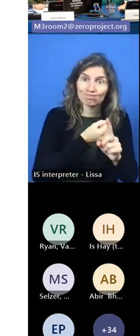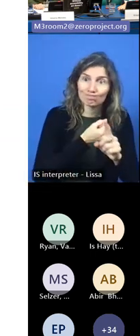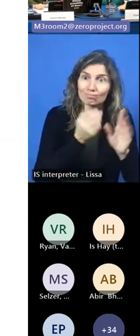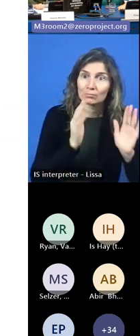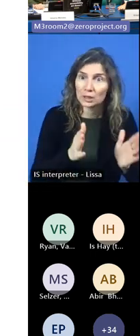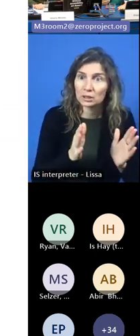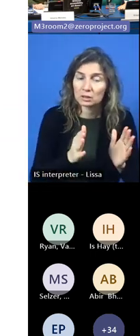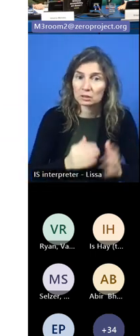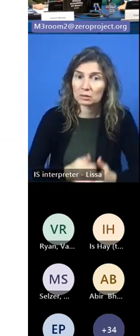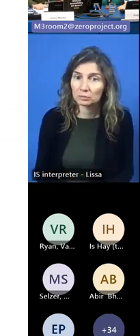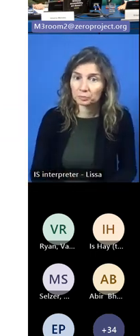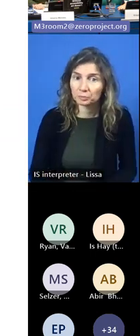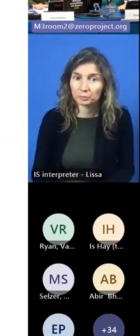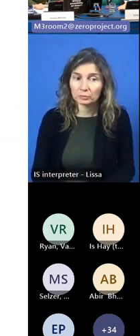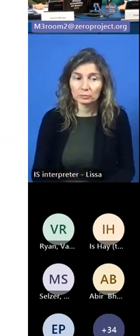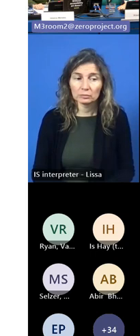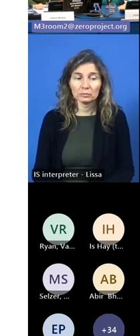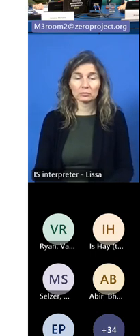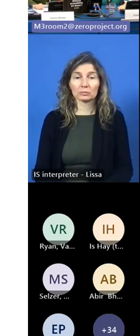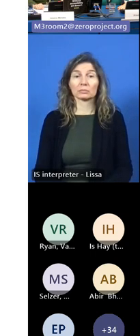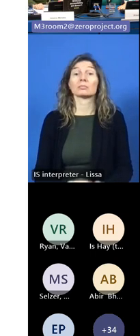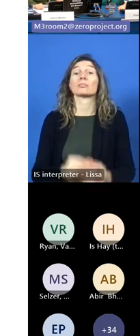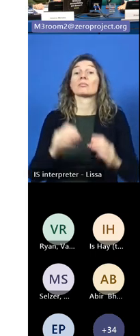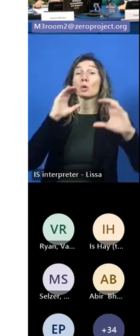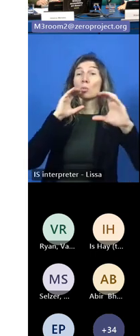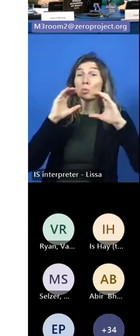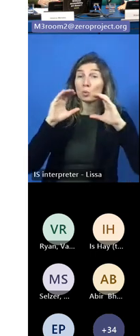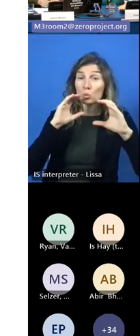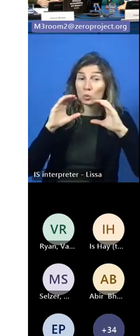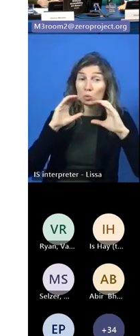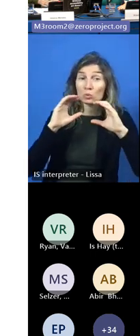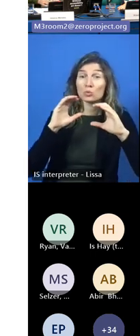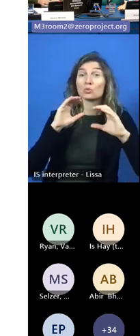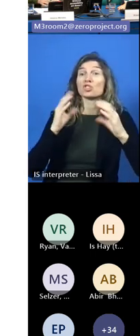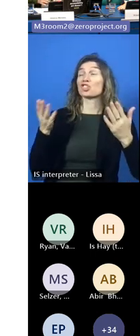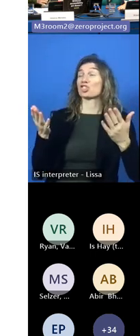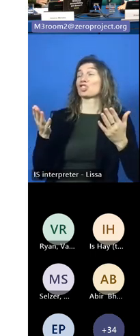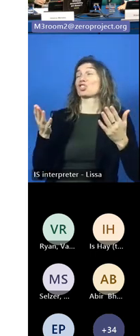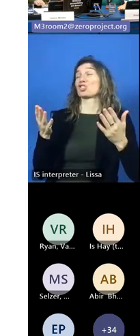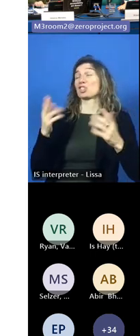face the barriers of communication, of attitudes and about the lack of